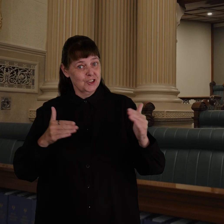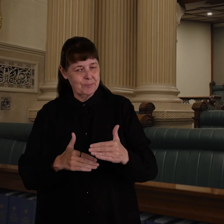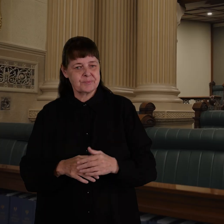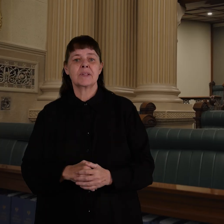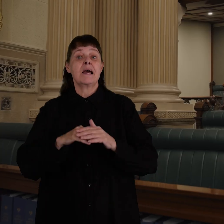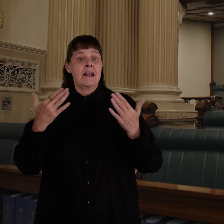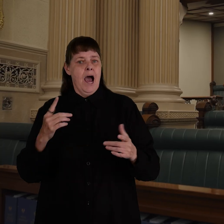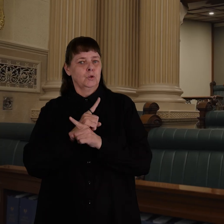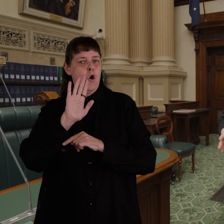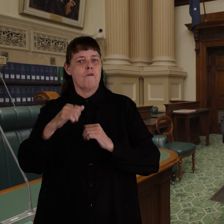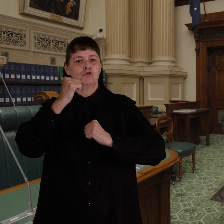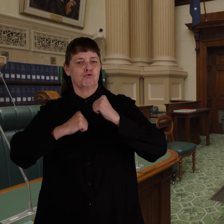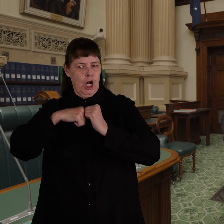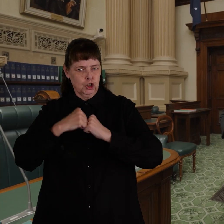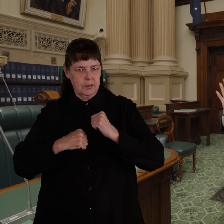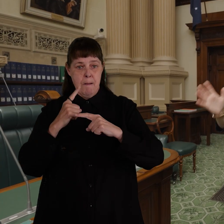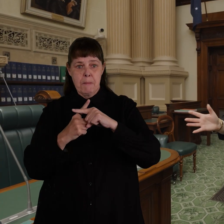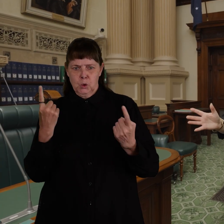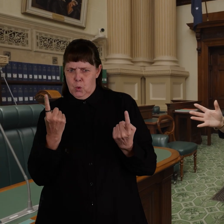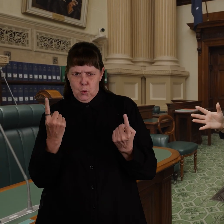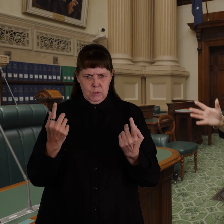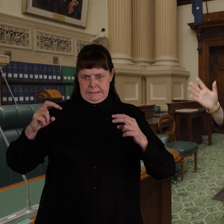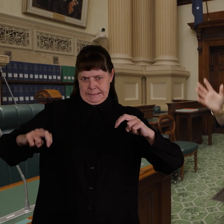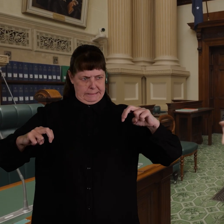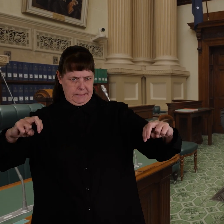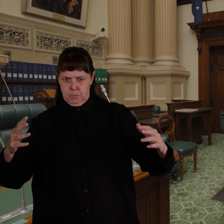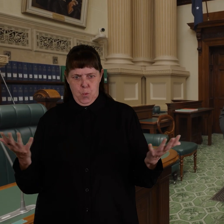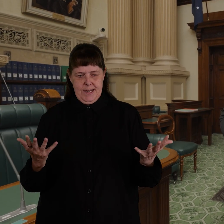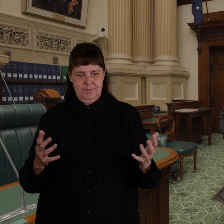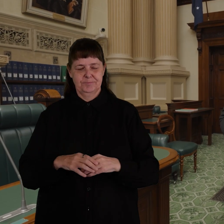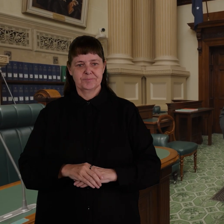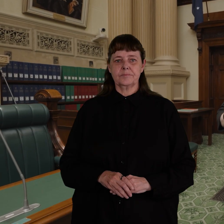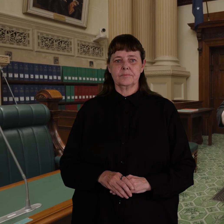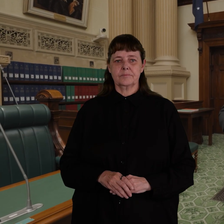House of Assembly chamber, and now we're going to talk about its structure and who sits where.